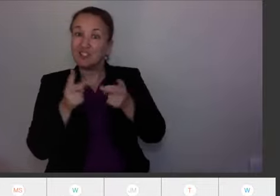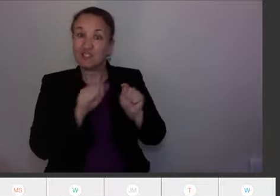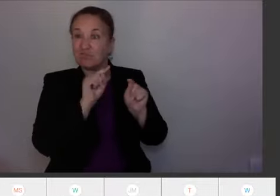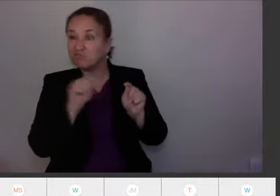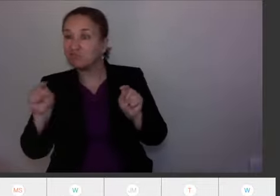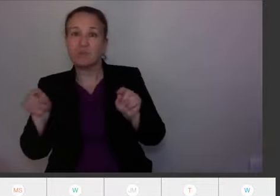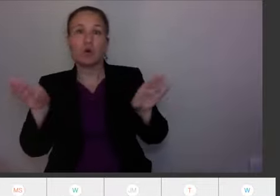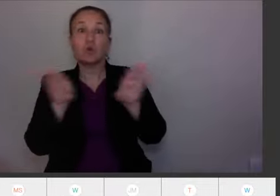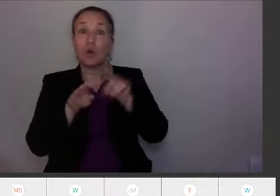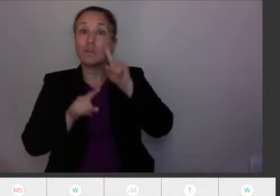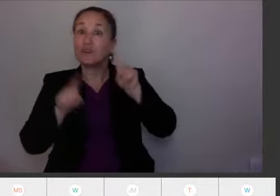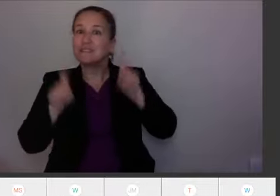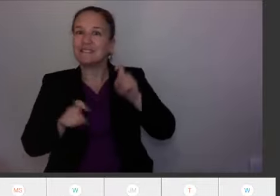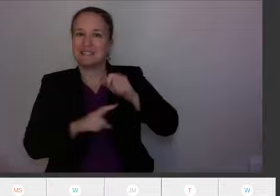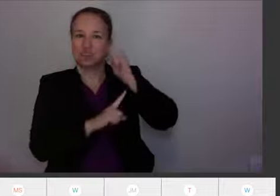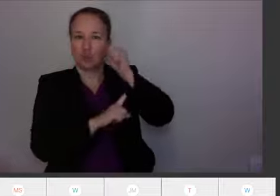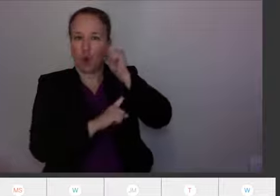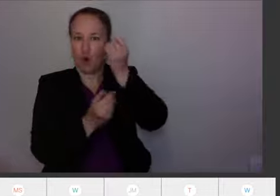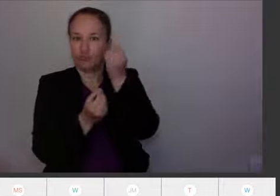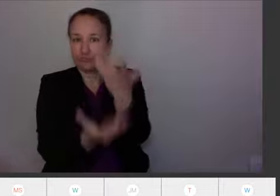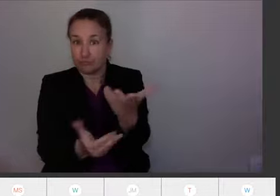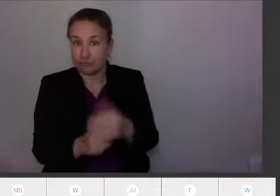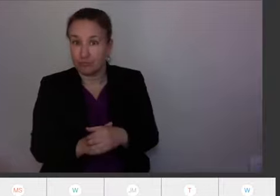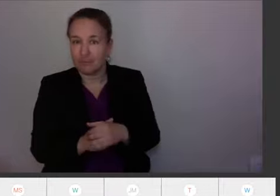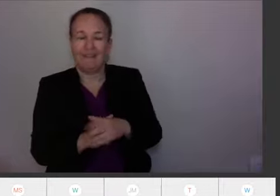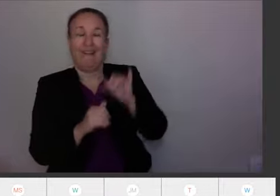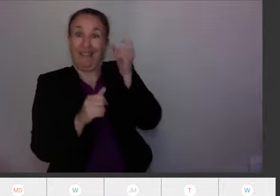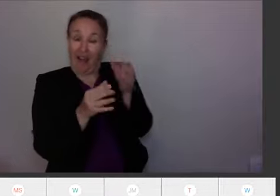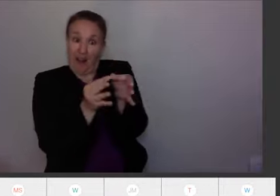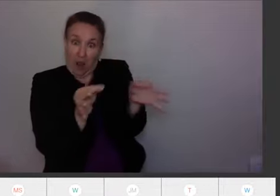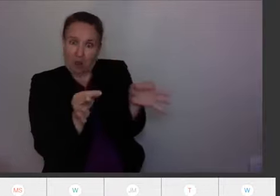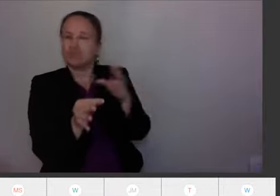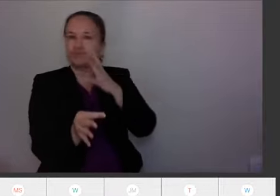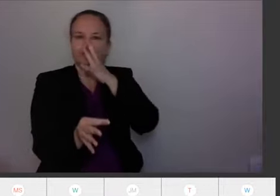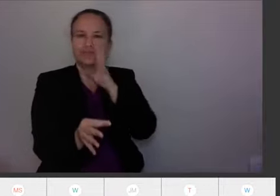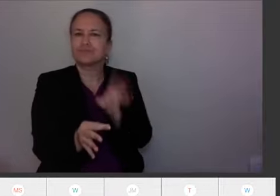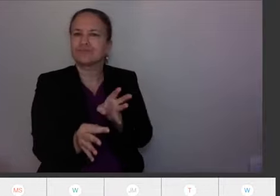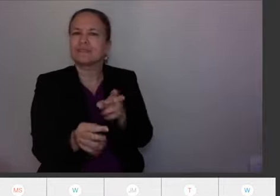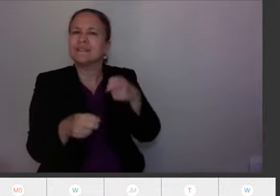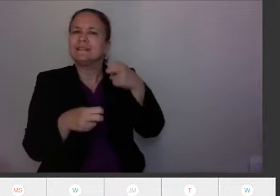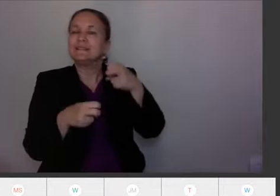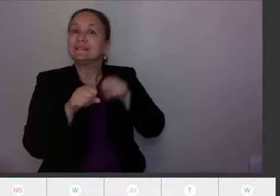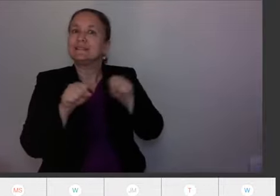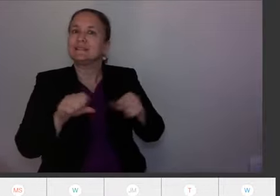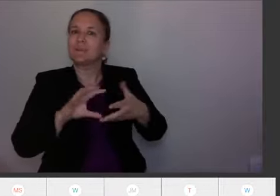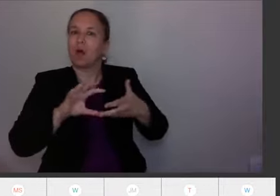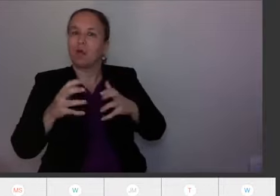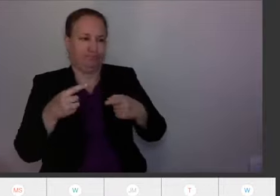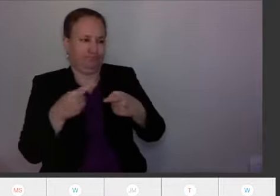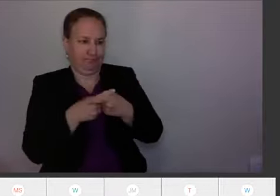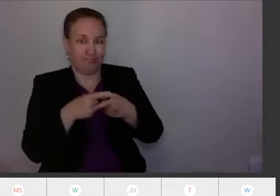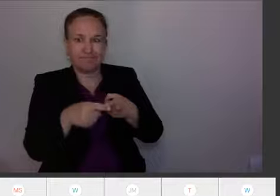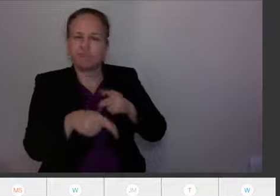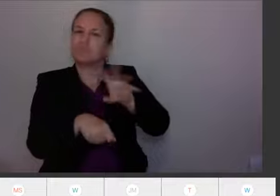testing tomorrow please ignore that language it's just a glitch in the system and appointments will open for that site